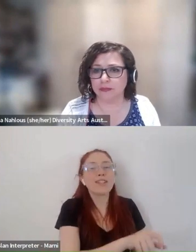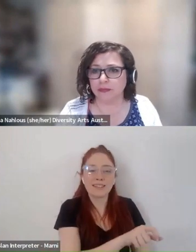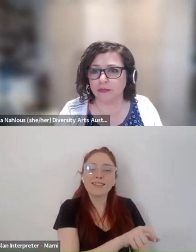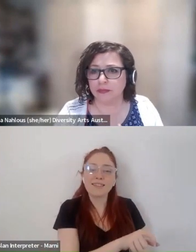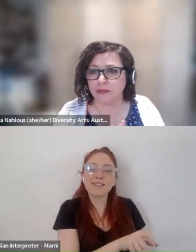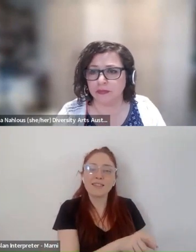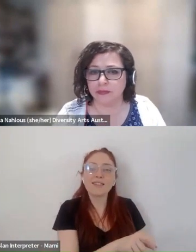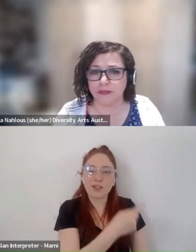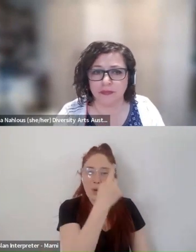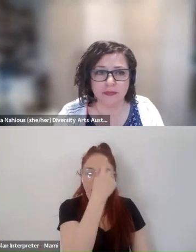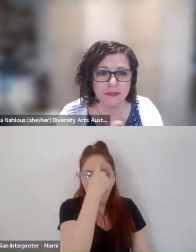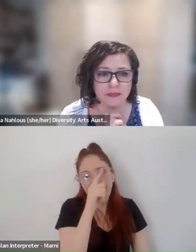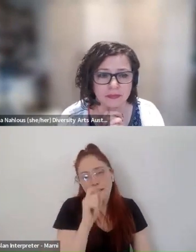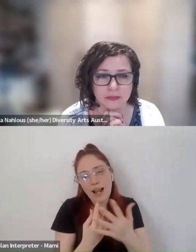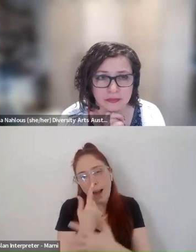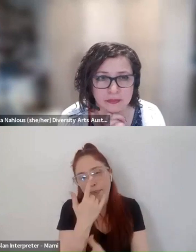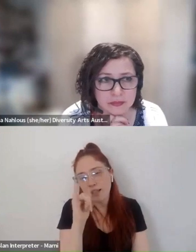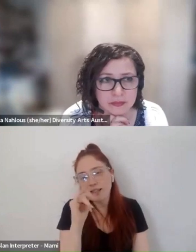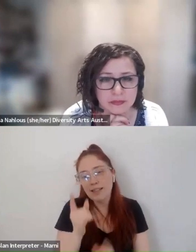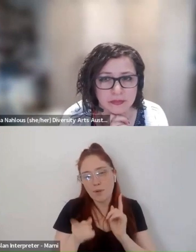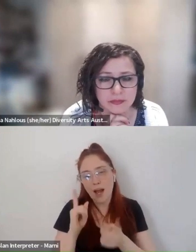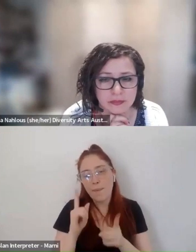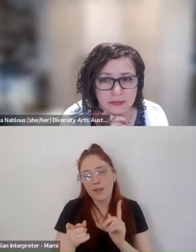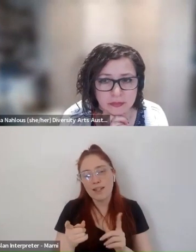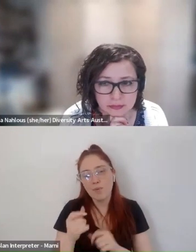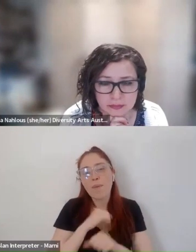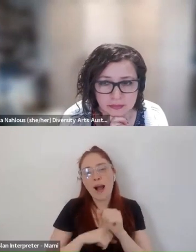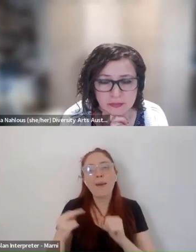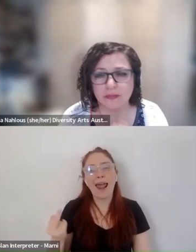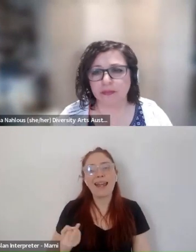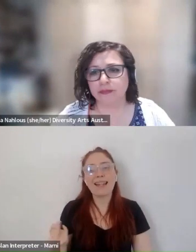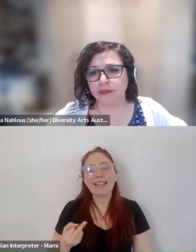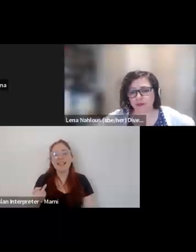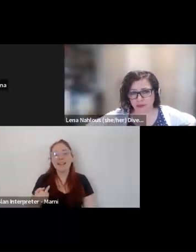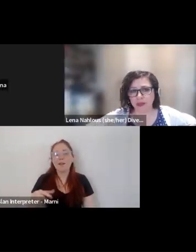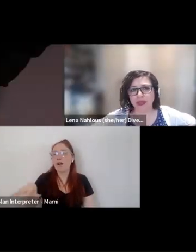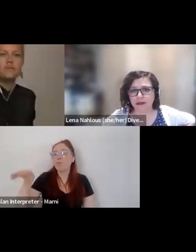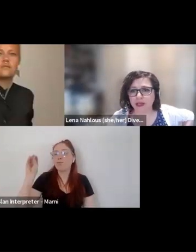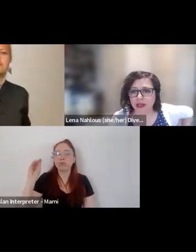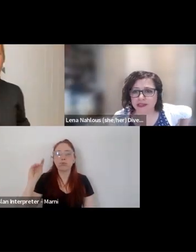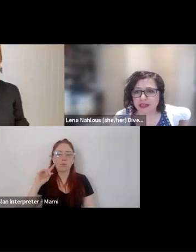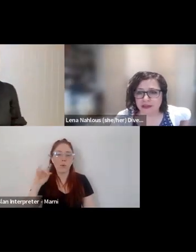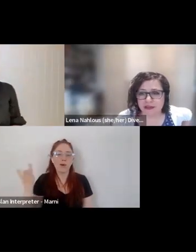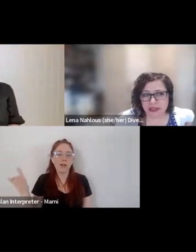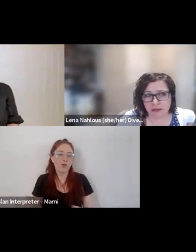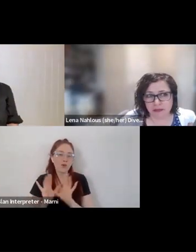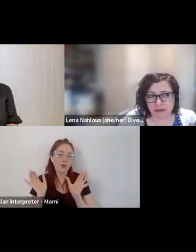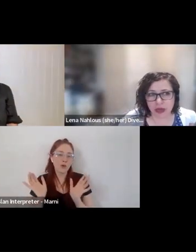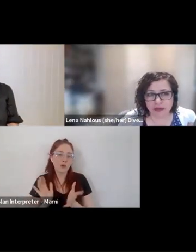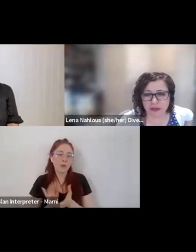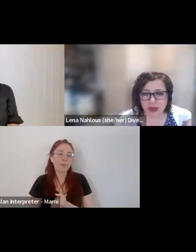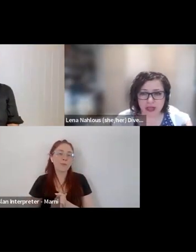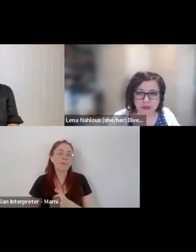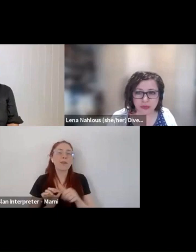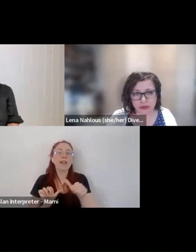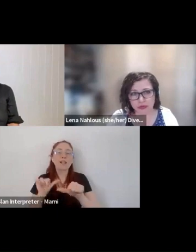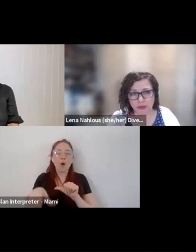else to kind of to put in that work to actually explore some of these avenues. Can I say that kind of aligned to what you're